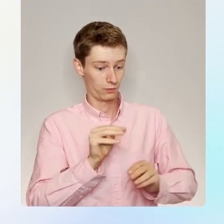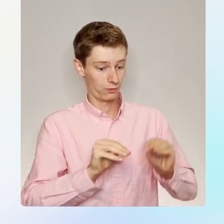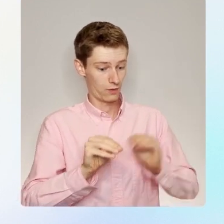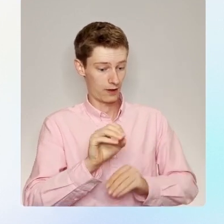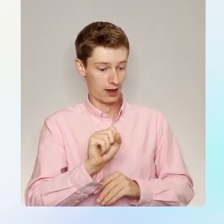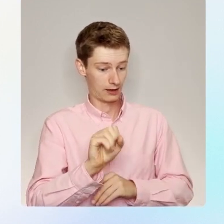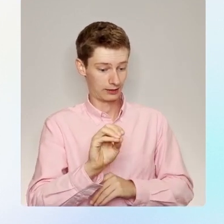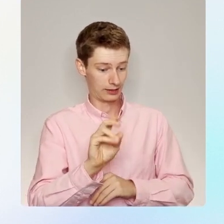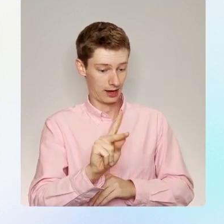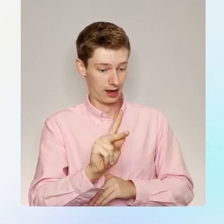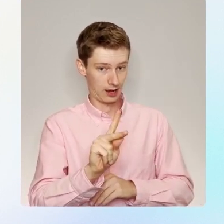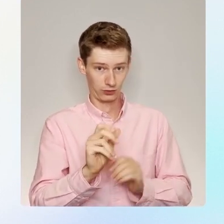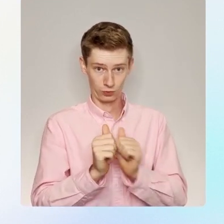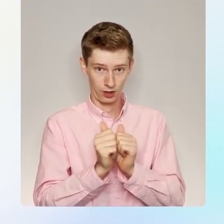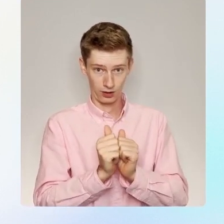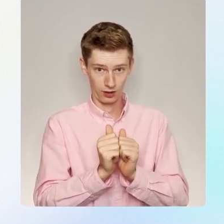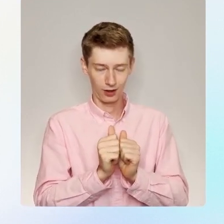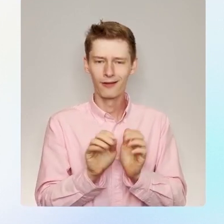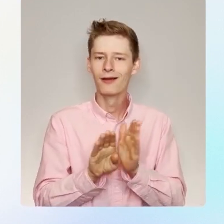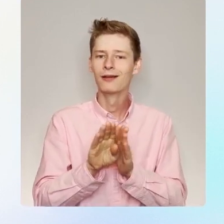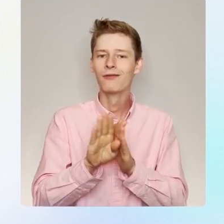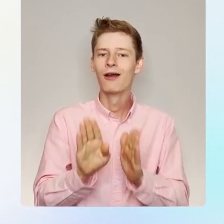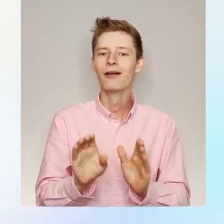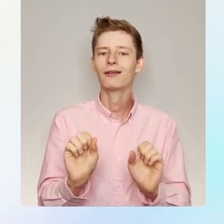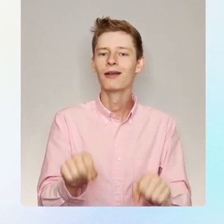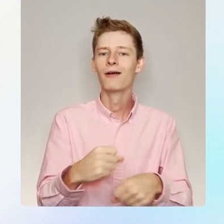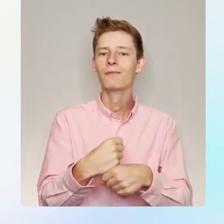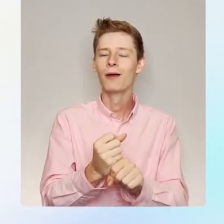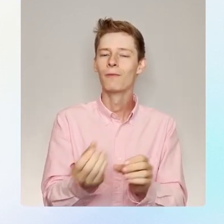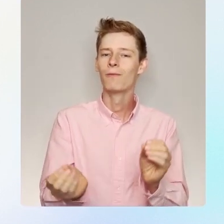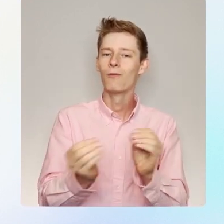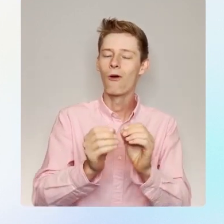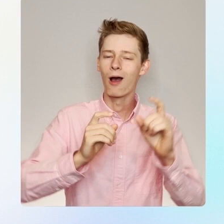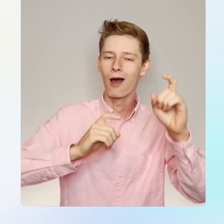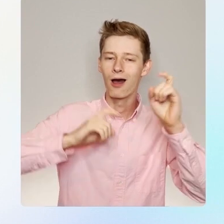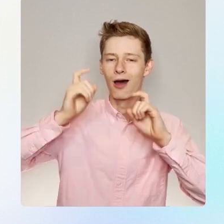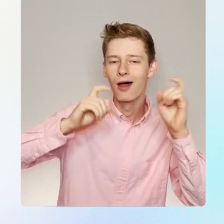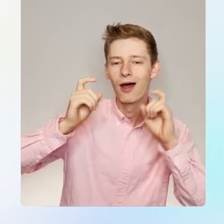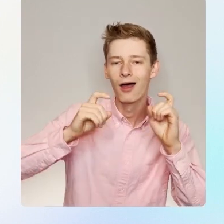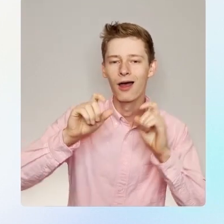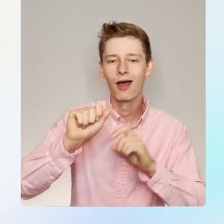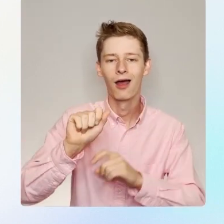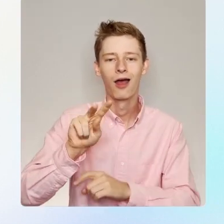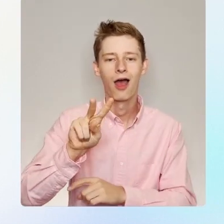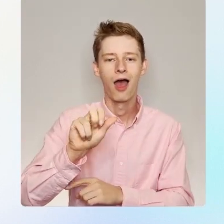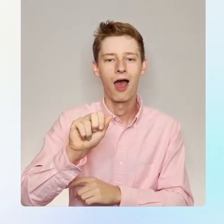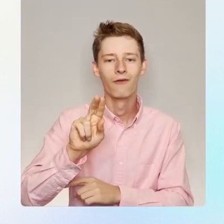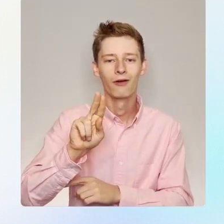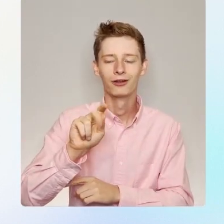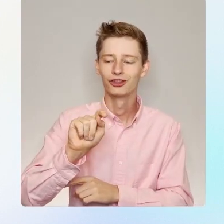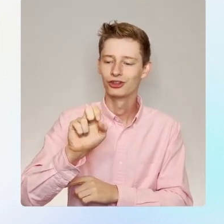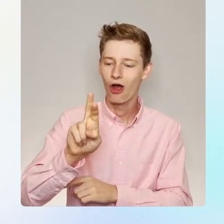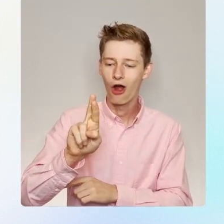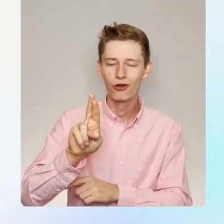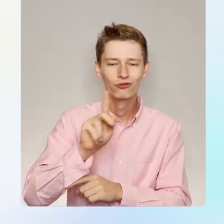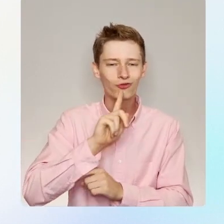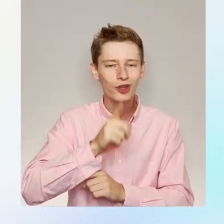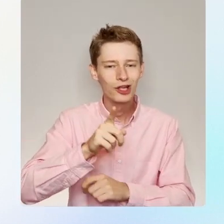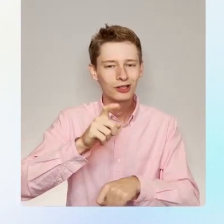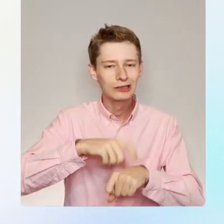developers can create much more expressive avatars in real time, mimicking your natural expressions